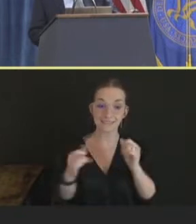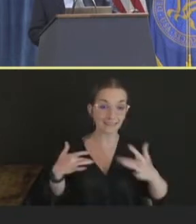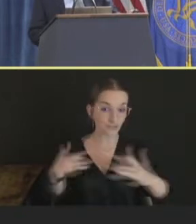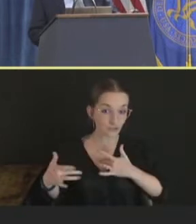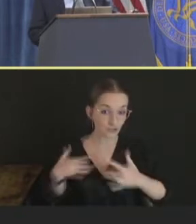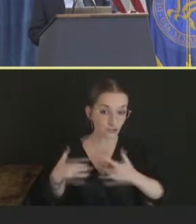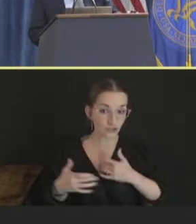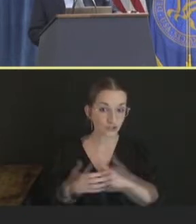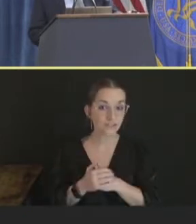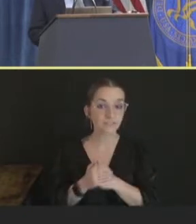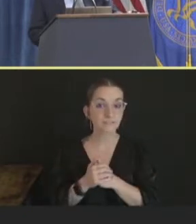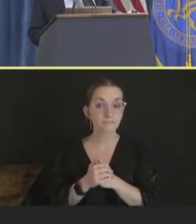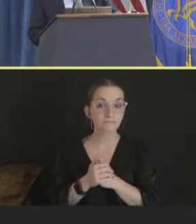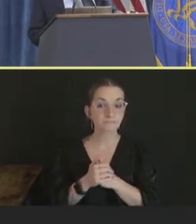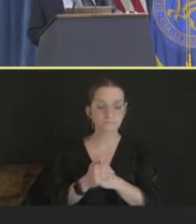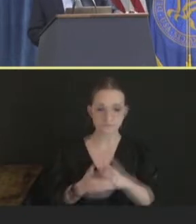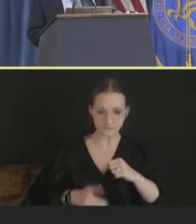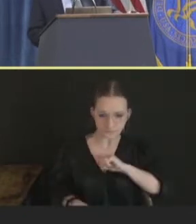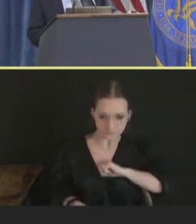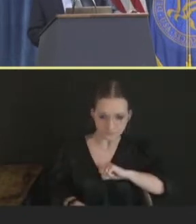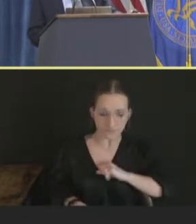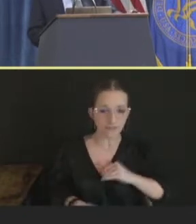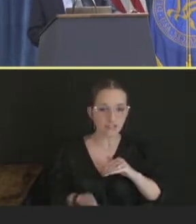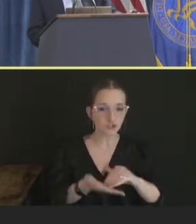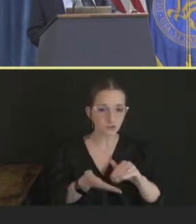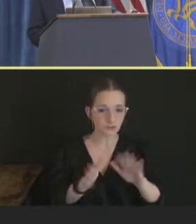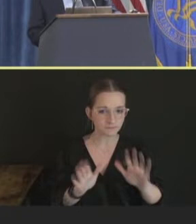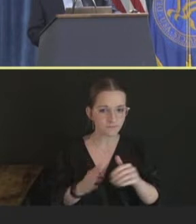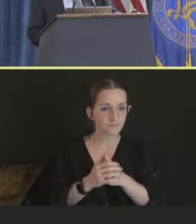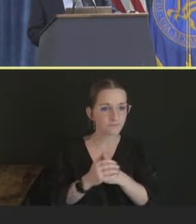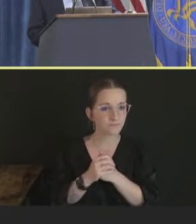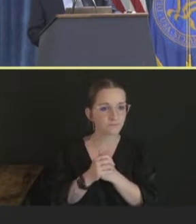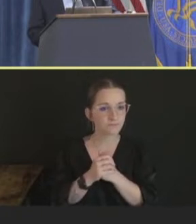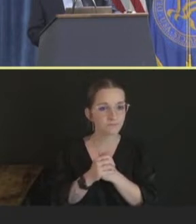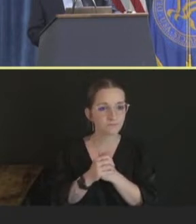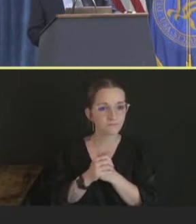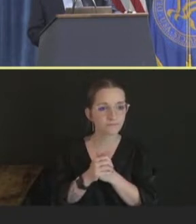Excuse me.